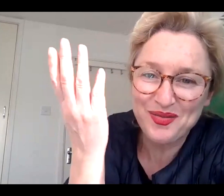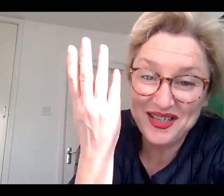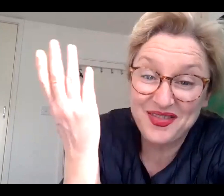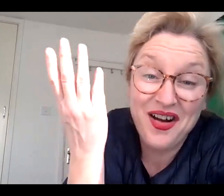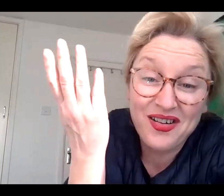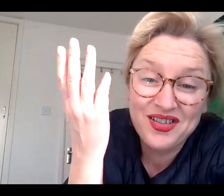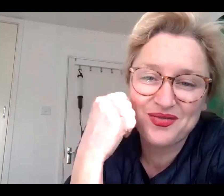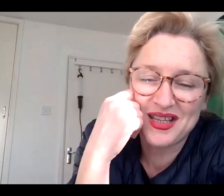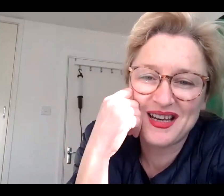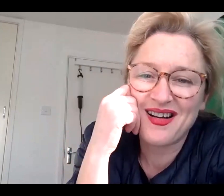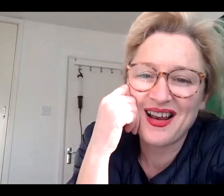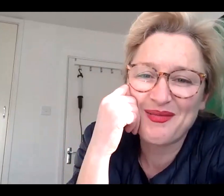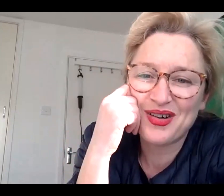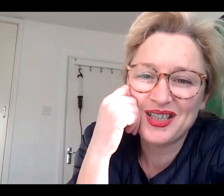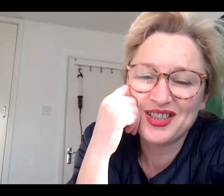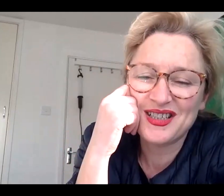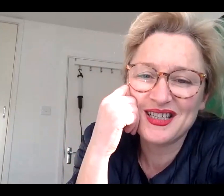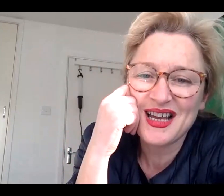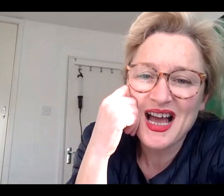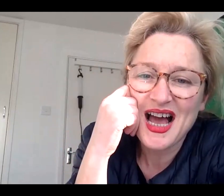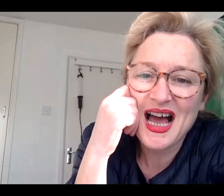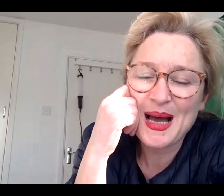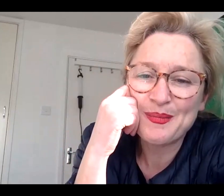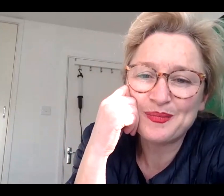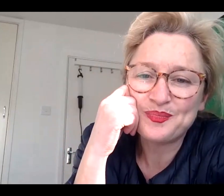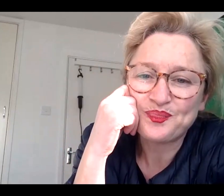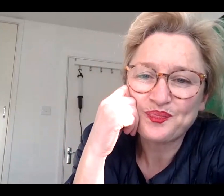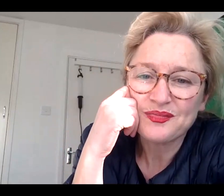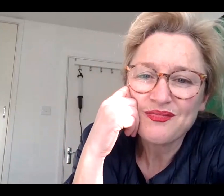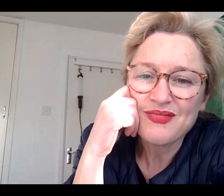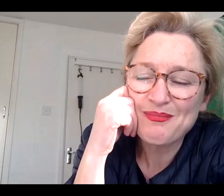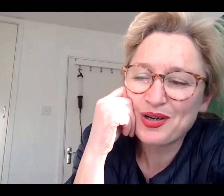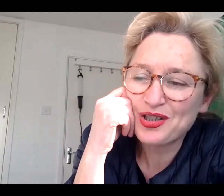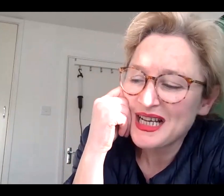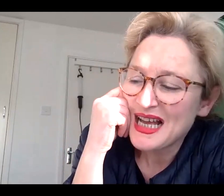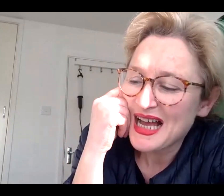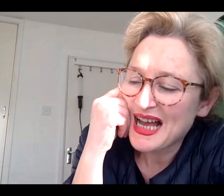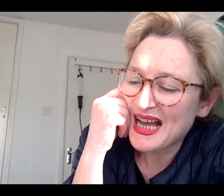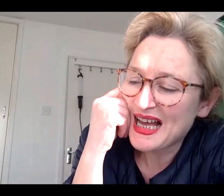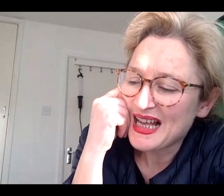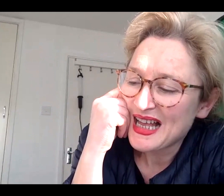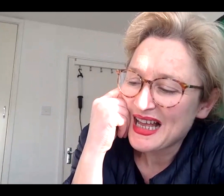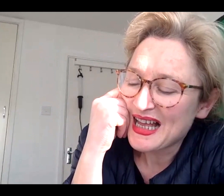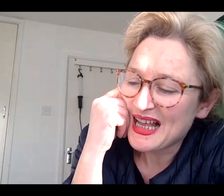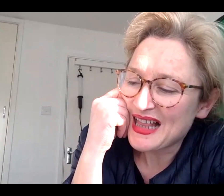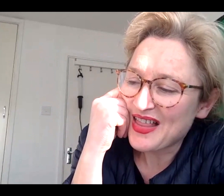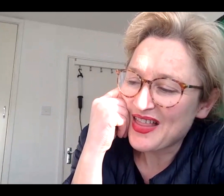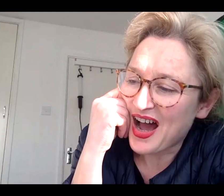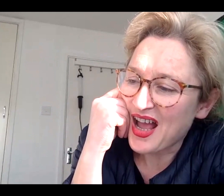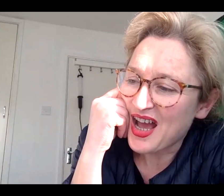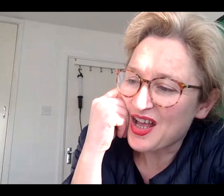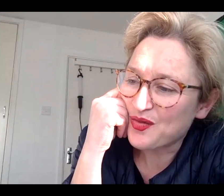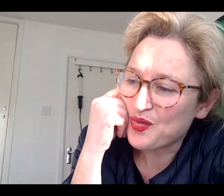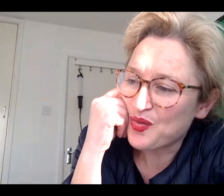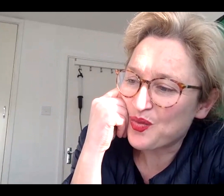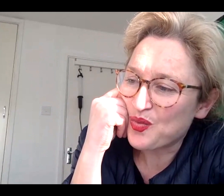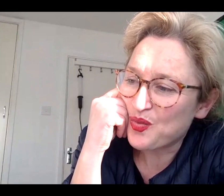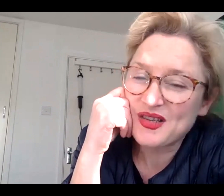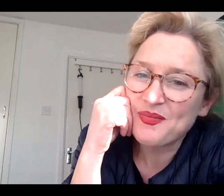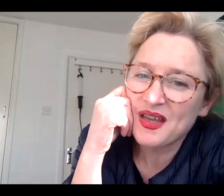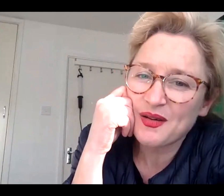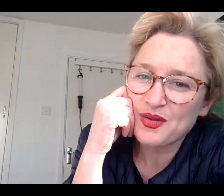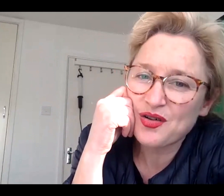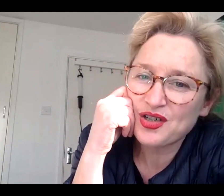call myself the artist within our collaborations, but with something that was going